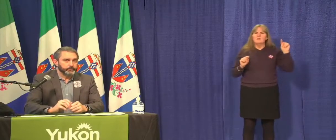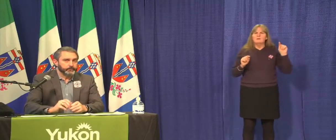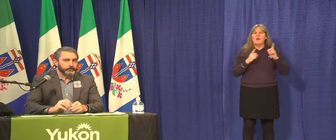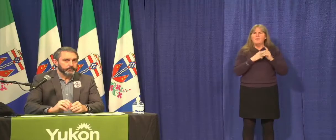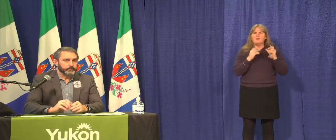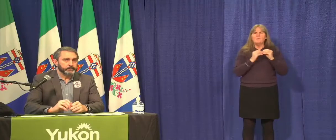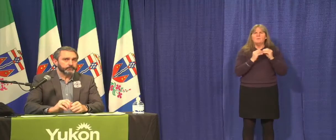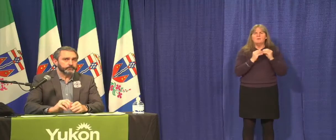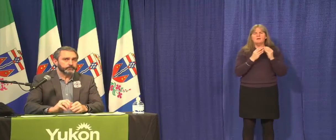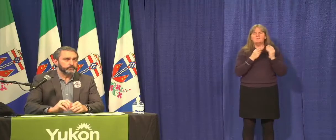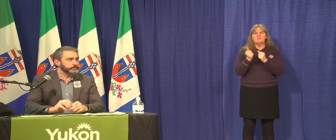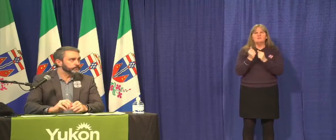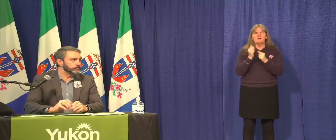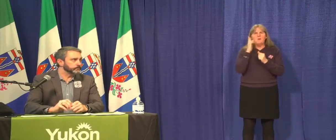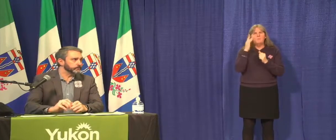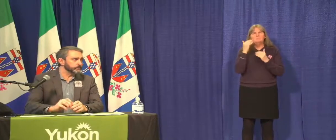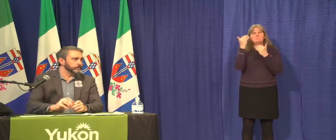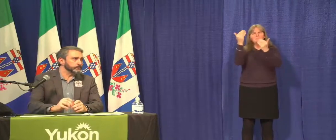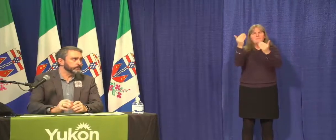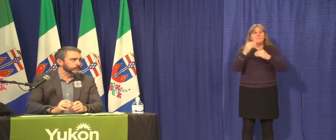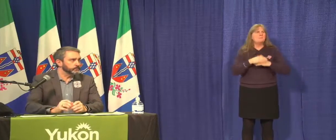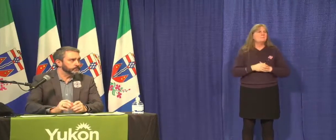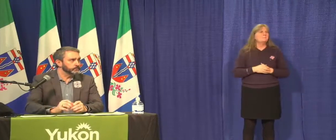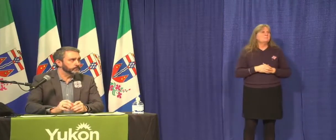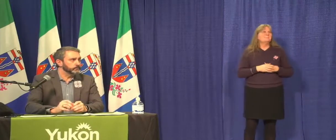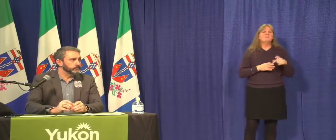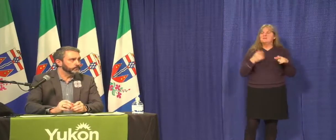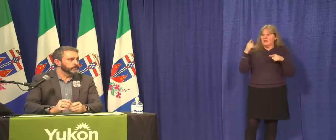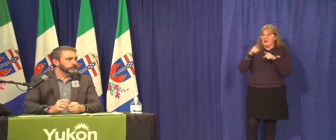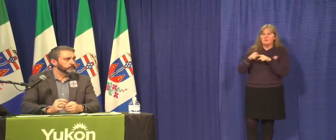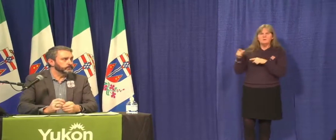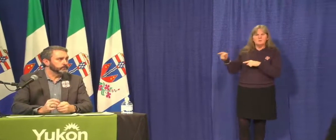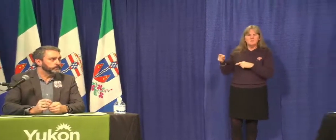Pat: Thank you. Dr Hanley? I completely agree and I will